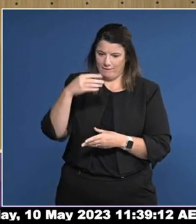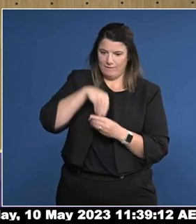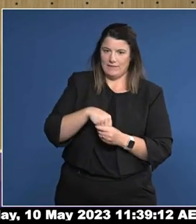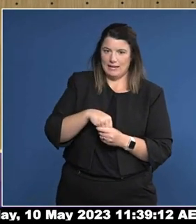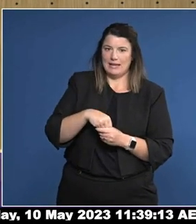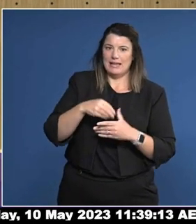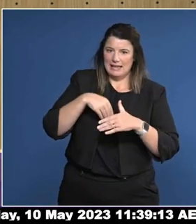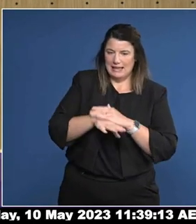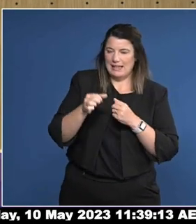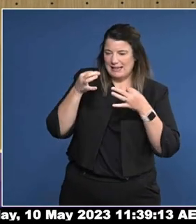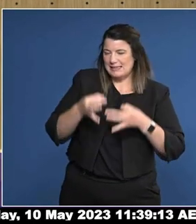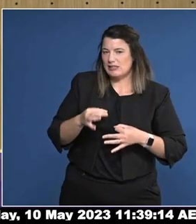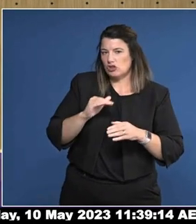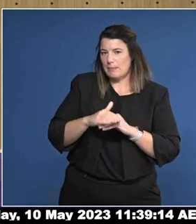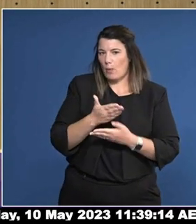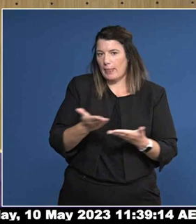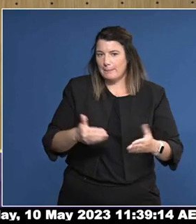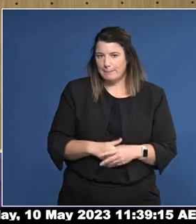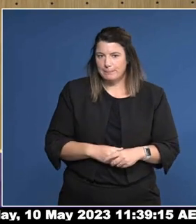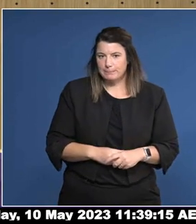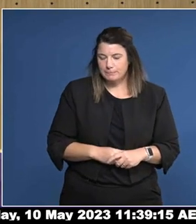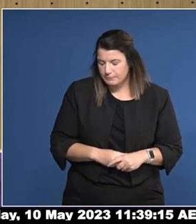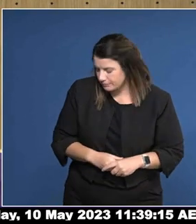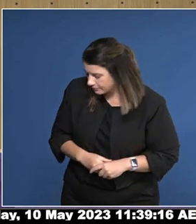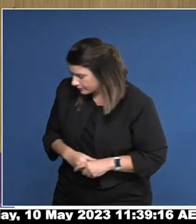decisions about them. COMMISSIONER MASON: And what's your understanding of ableism?